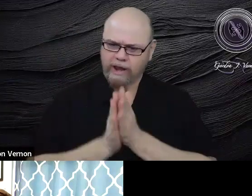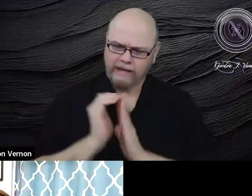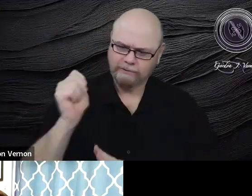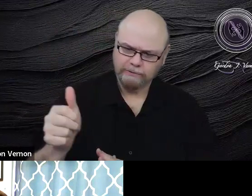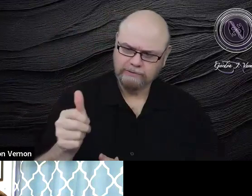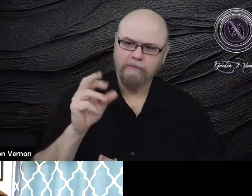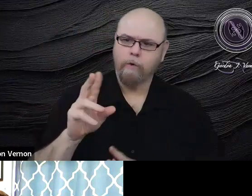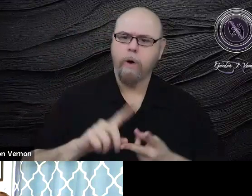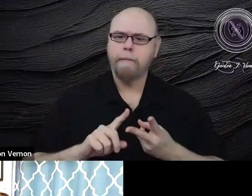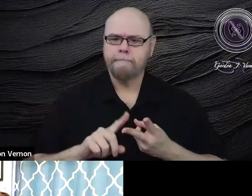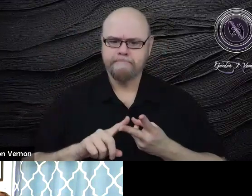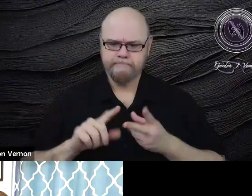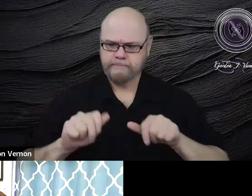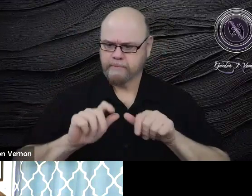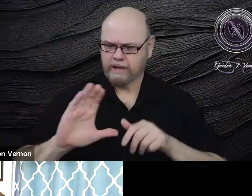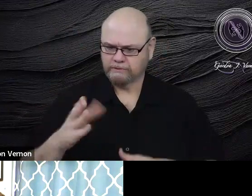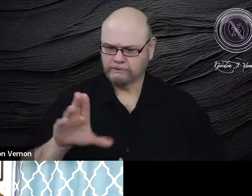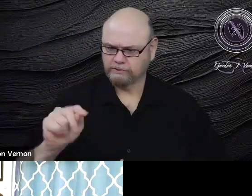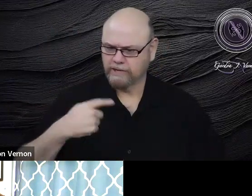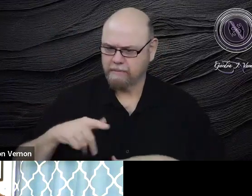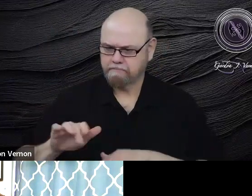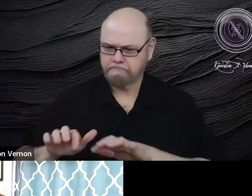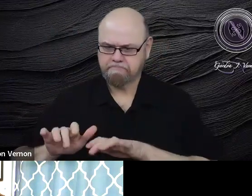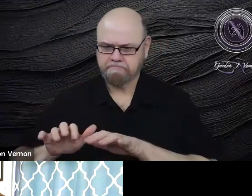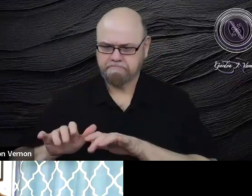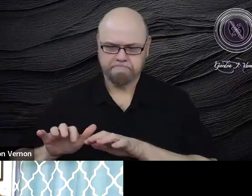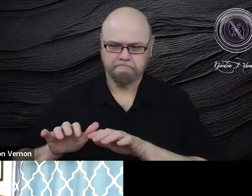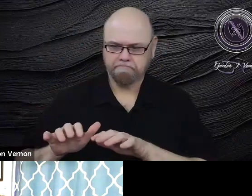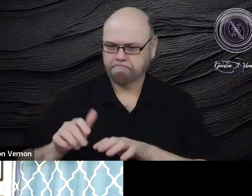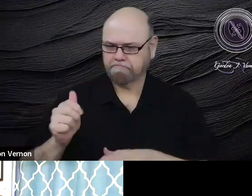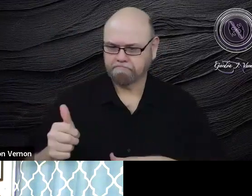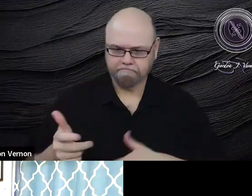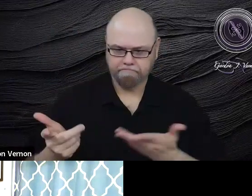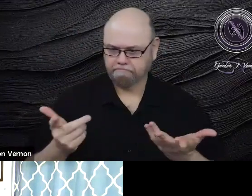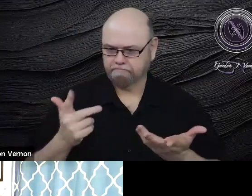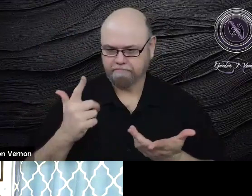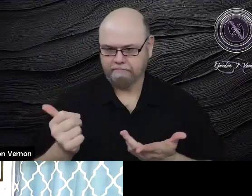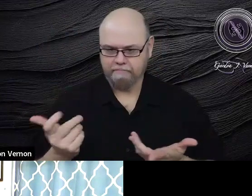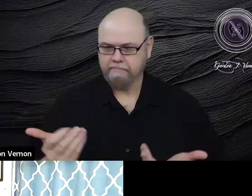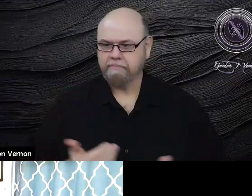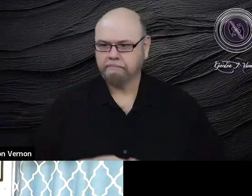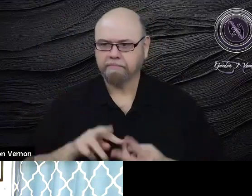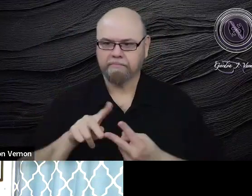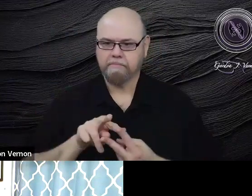And in the present study, we wanted to not only assess the subjective measures of noise